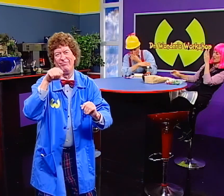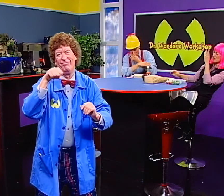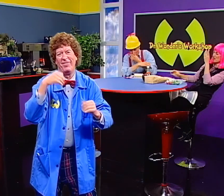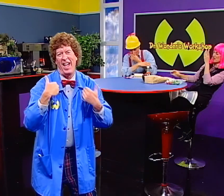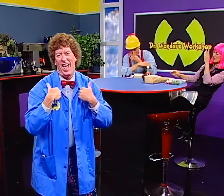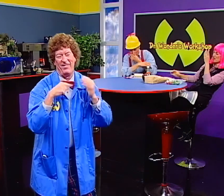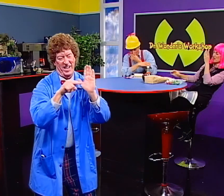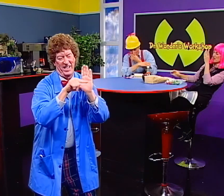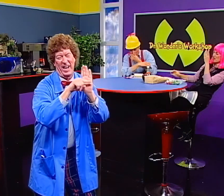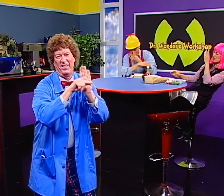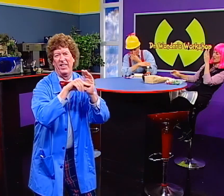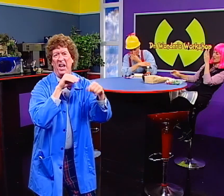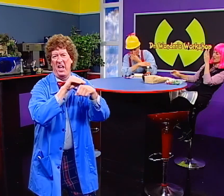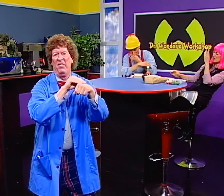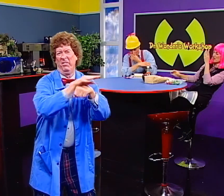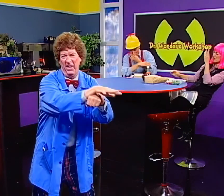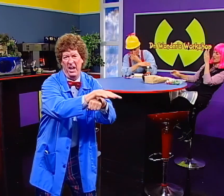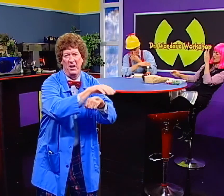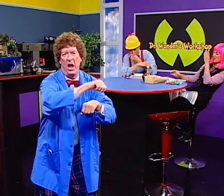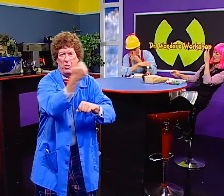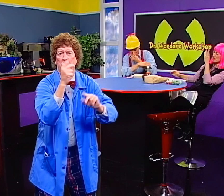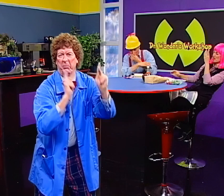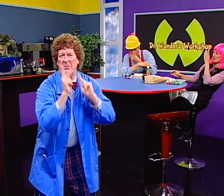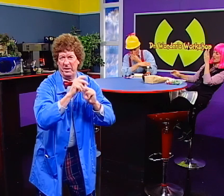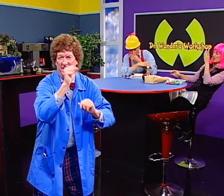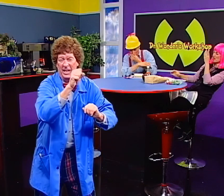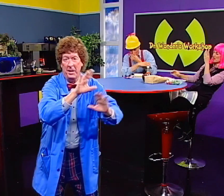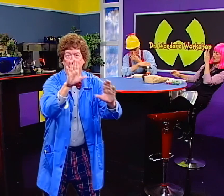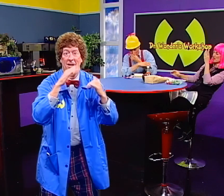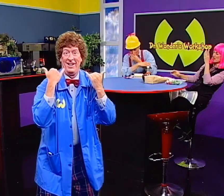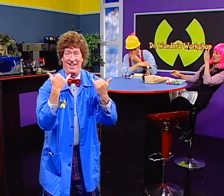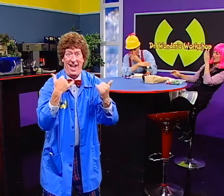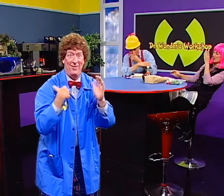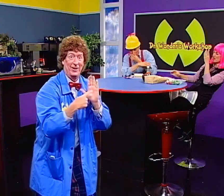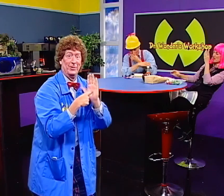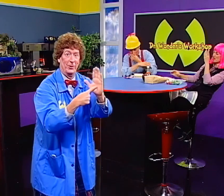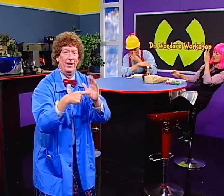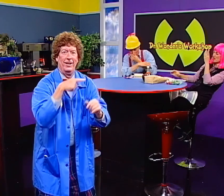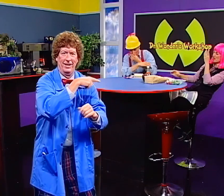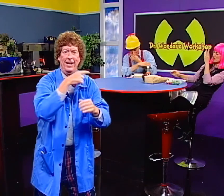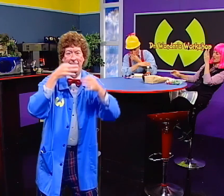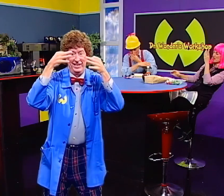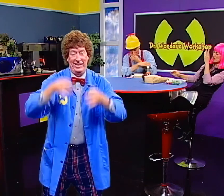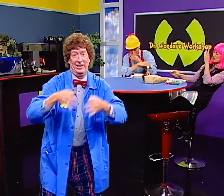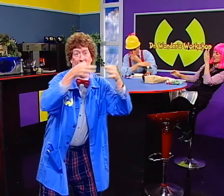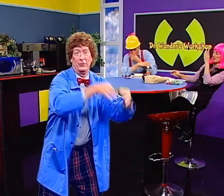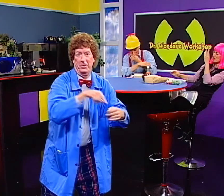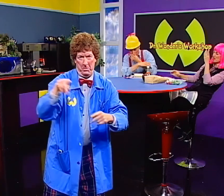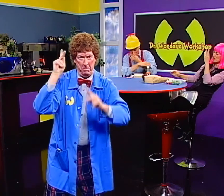HAD A NEGATIVE AFFECT ON OTHER PEOPLE. NOW, I'M GOING TO SHOW YOU HOW THE DECISIONS PEOPLE MAKE